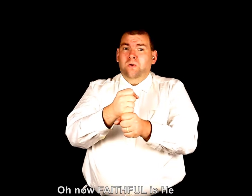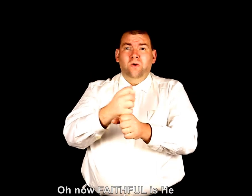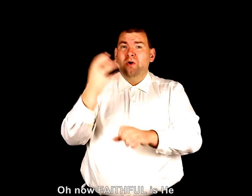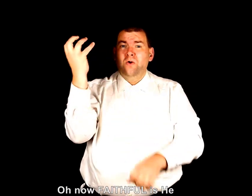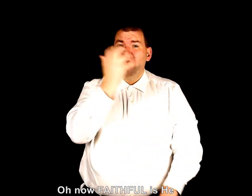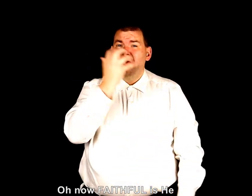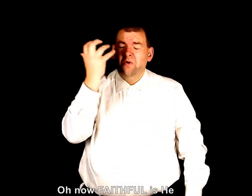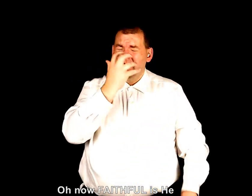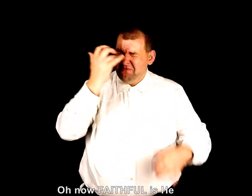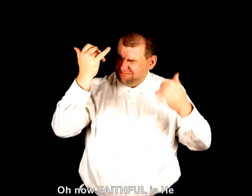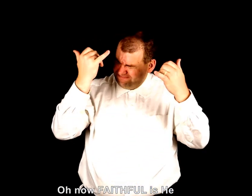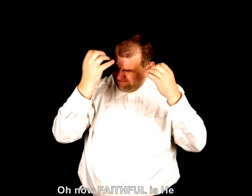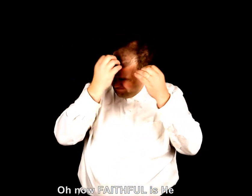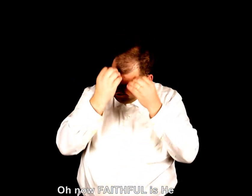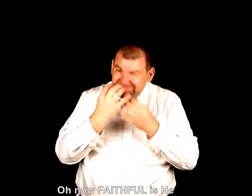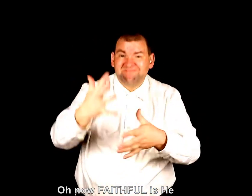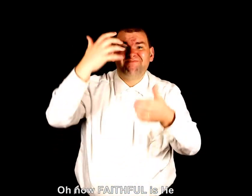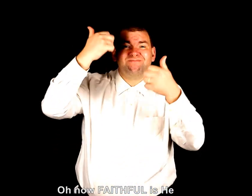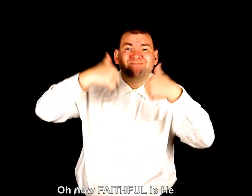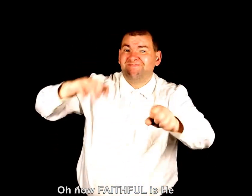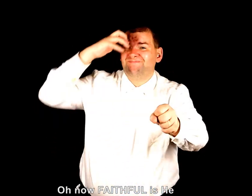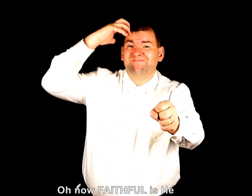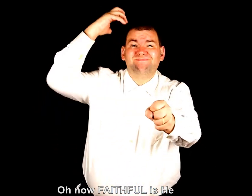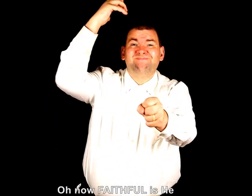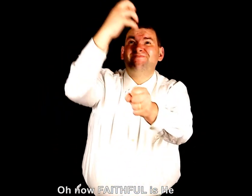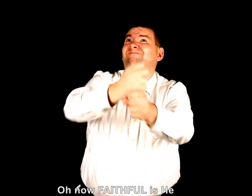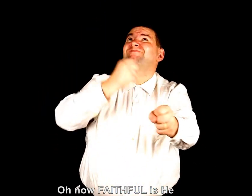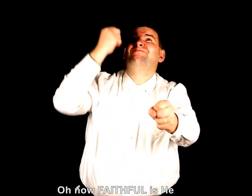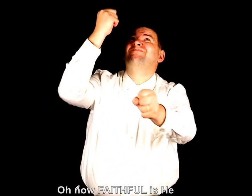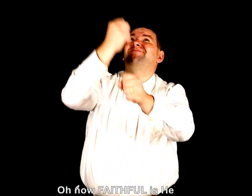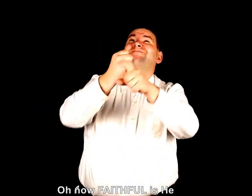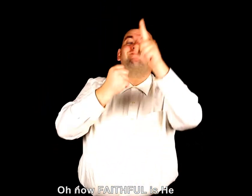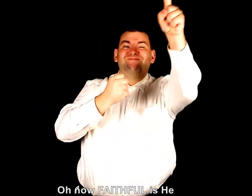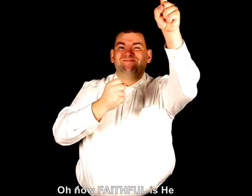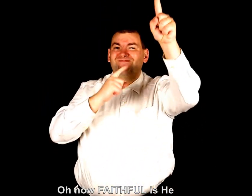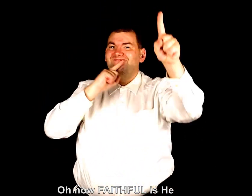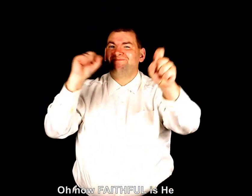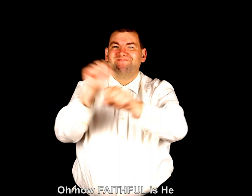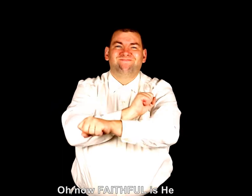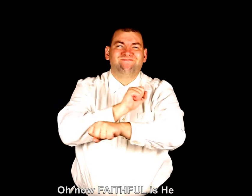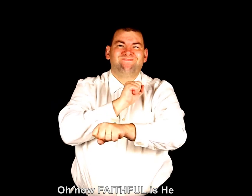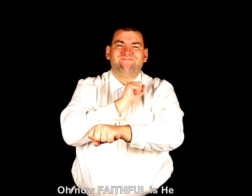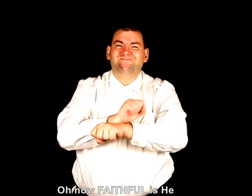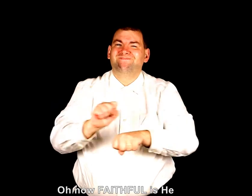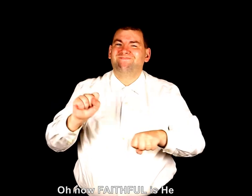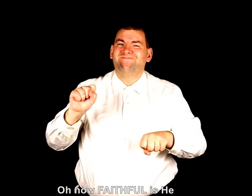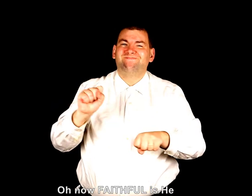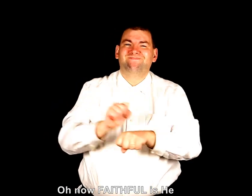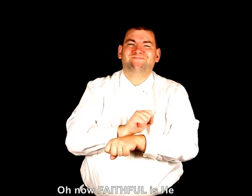Oh now FAITHFUL is He